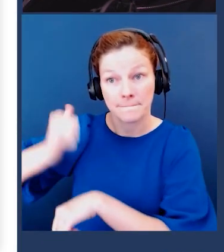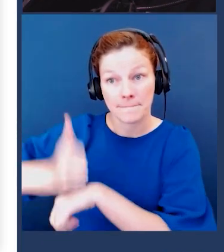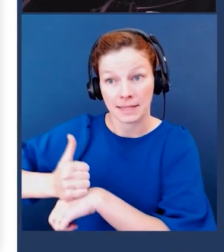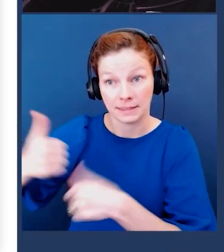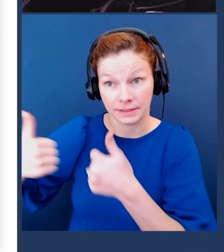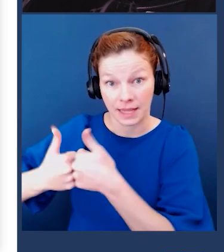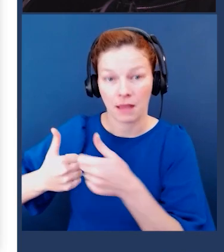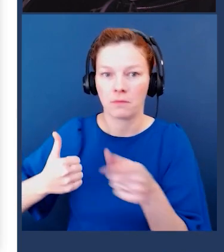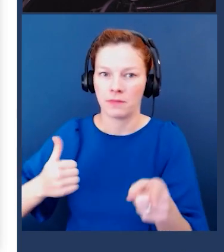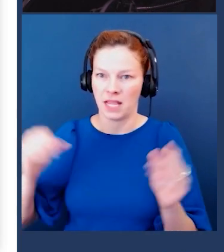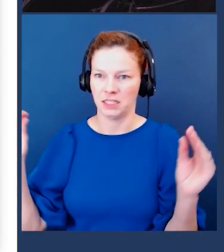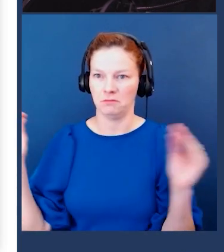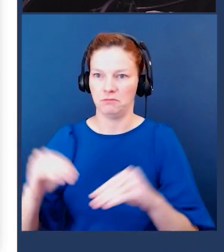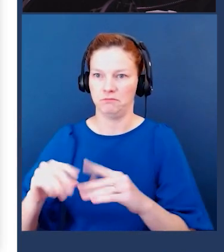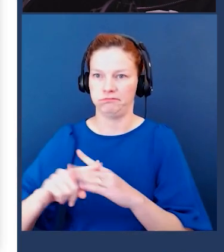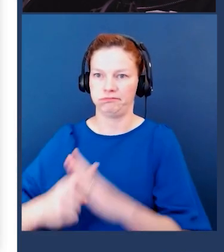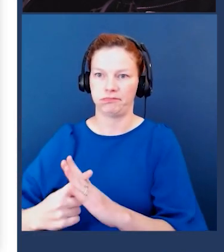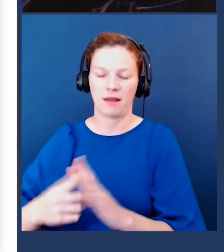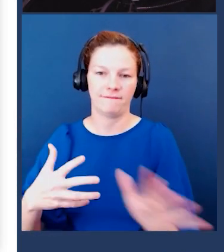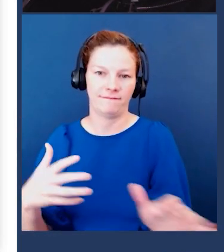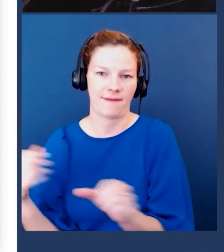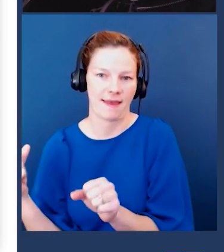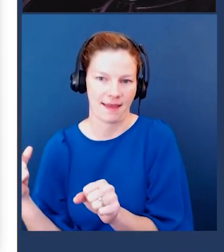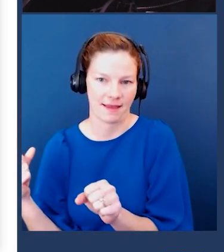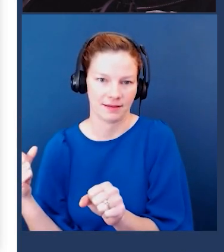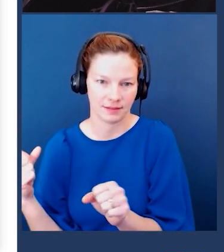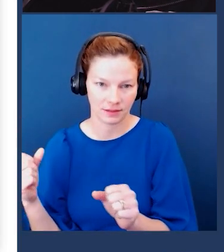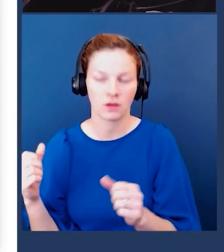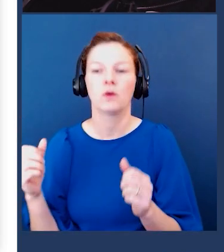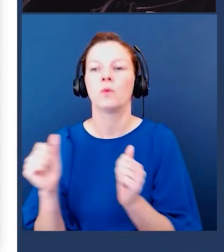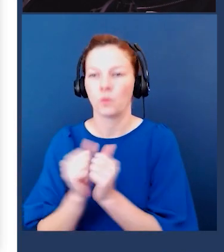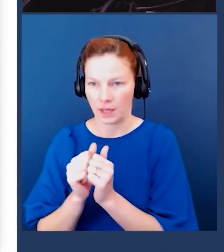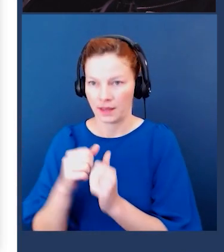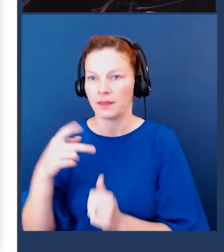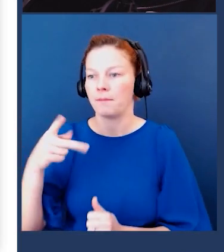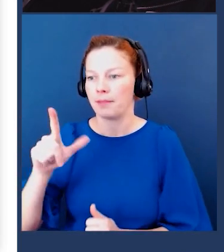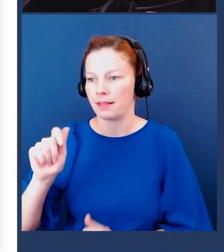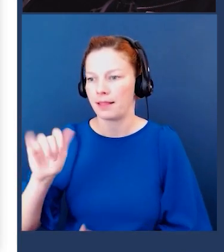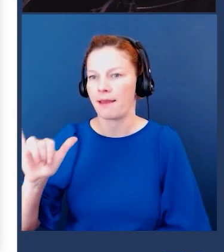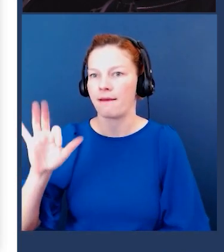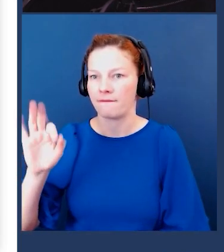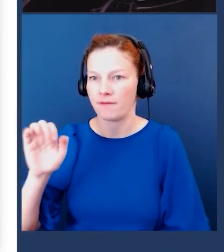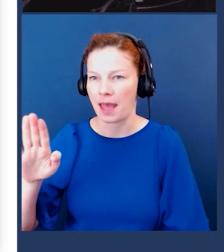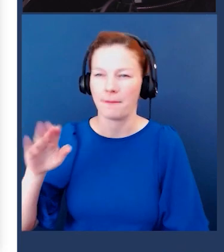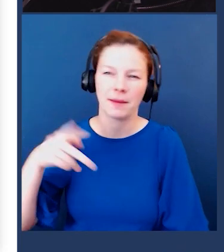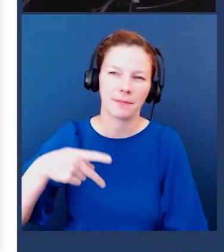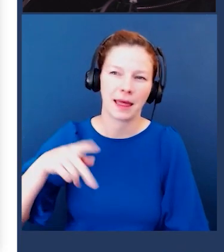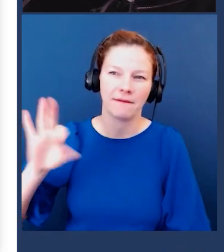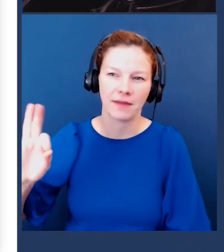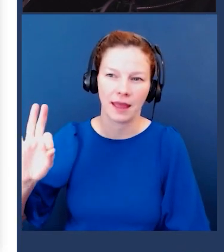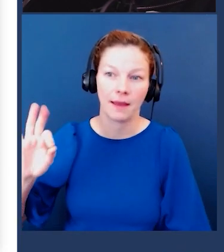It's a web react integration native with PlayFab using federated identity so we can have like SSO, Twitch